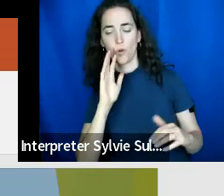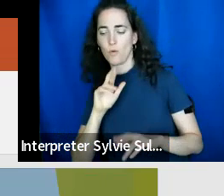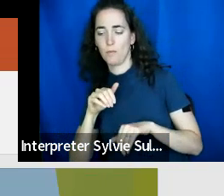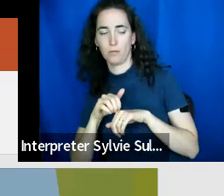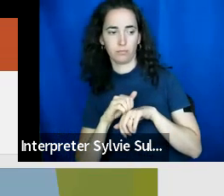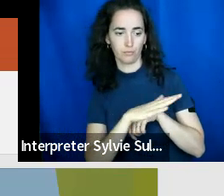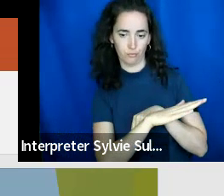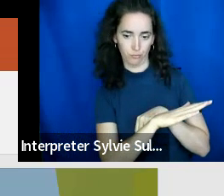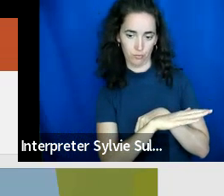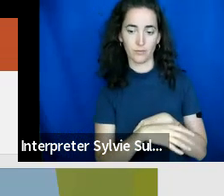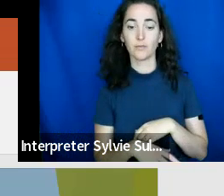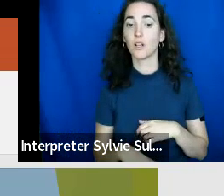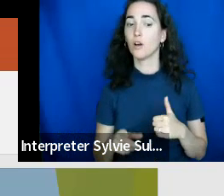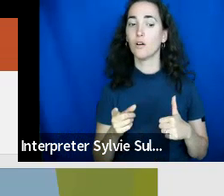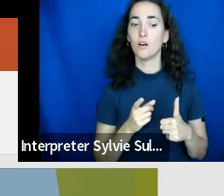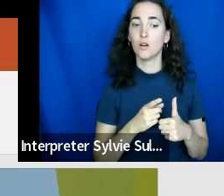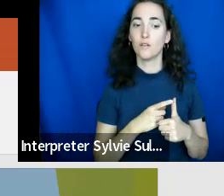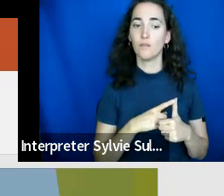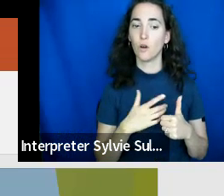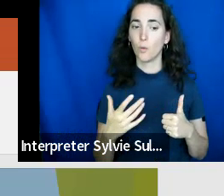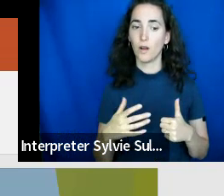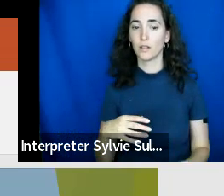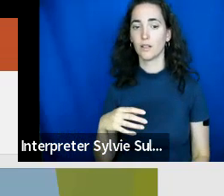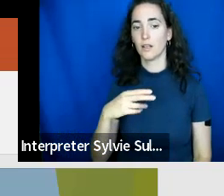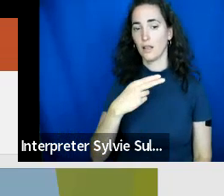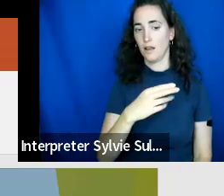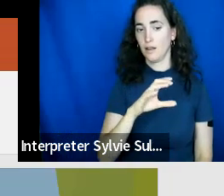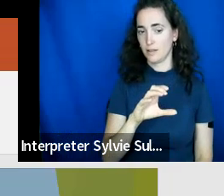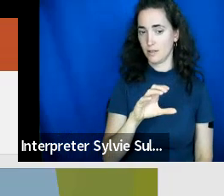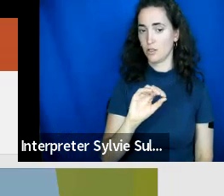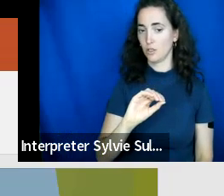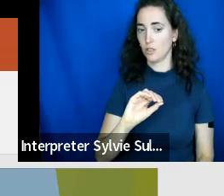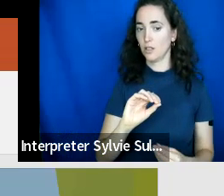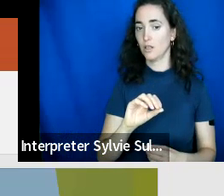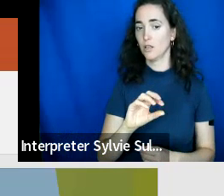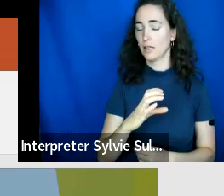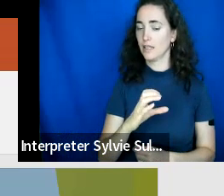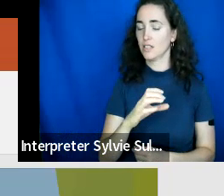The first i'll talk about is house concurrent resolution 38.